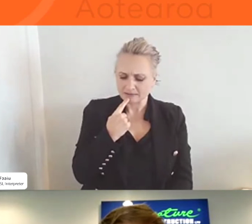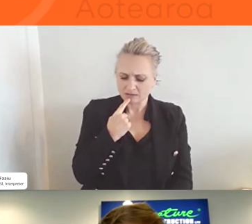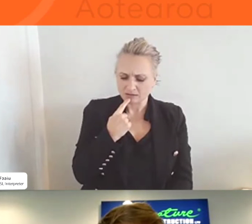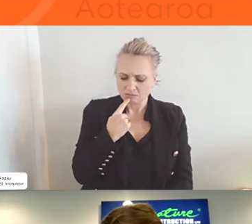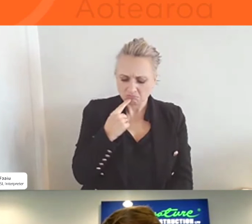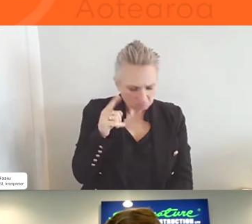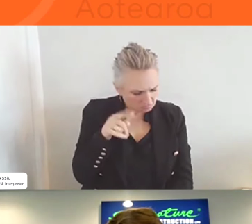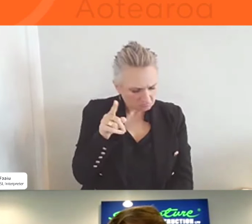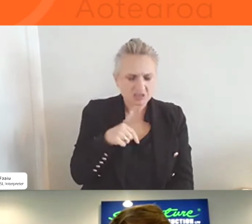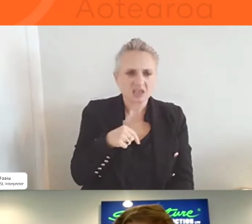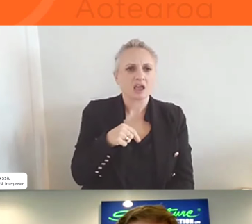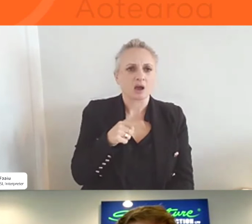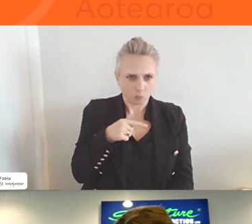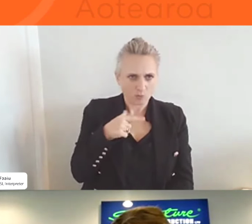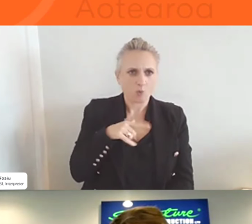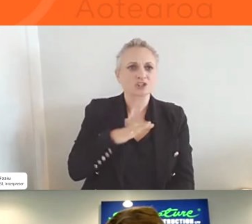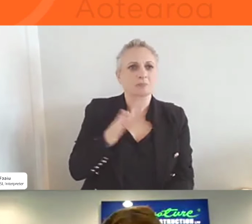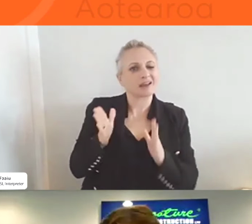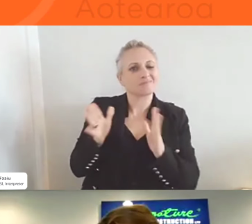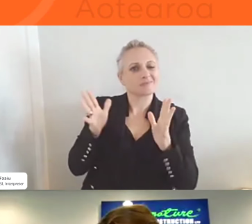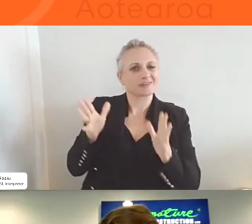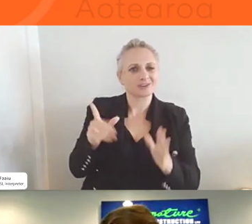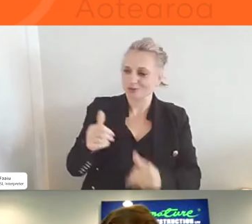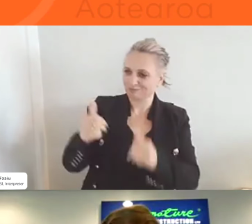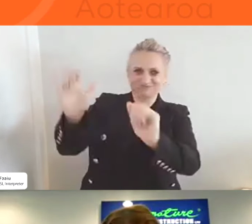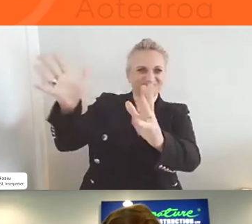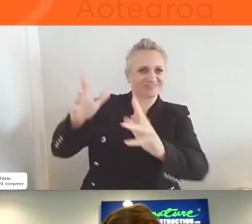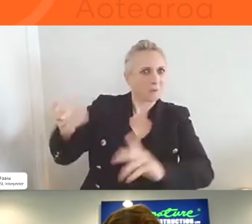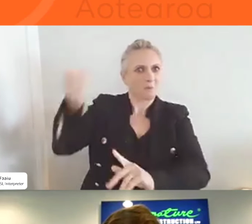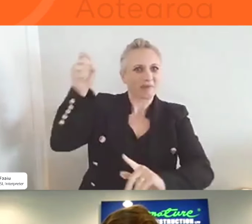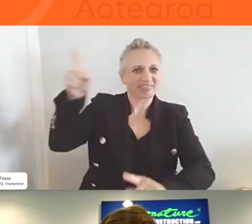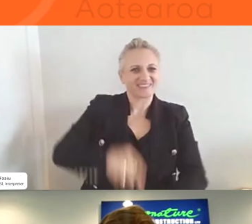of difference." So small wins. Steve, did you have anything to